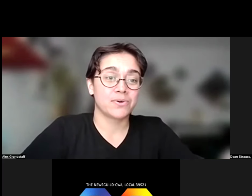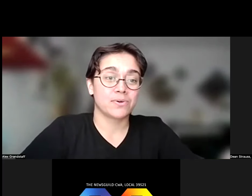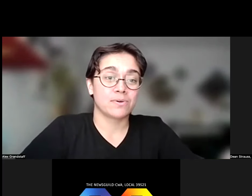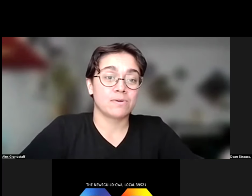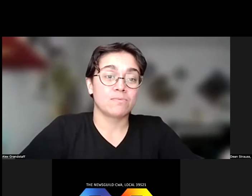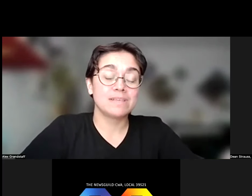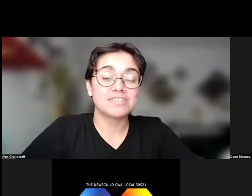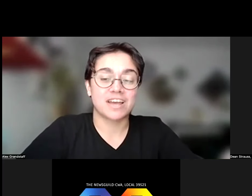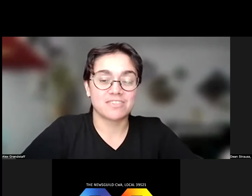named Elliot Clark